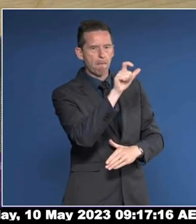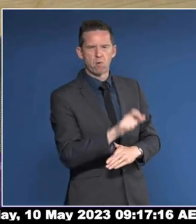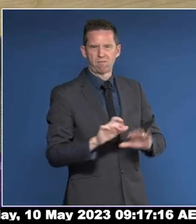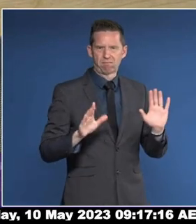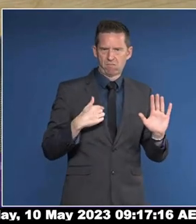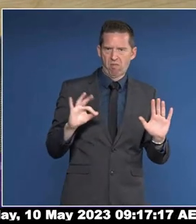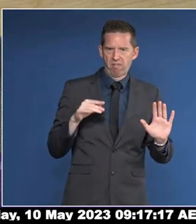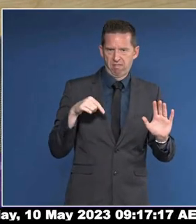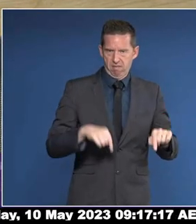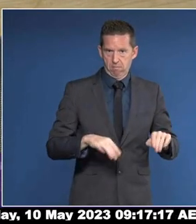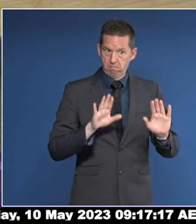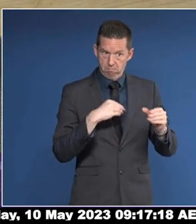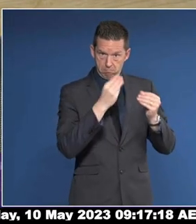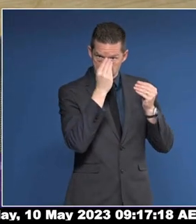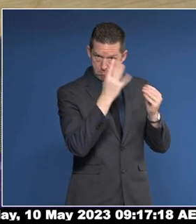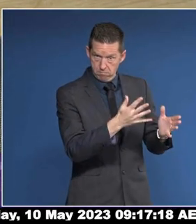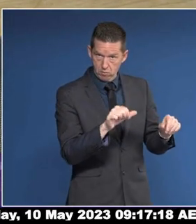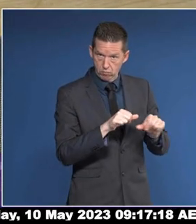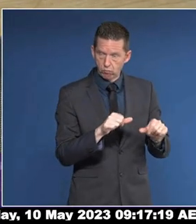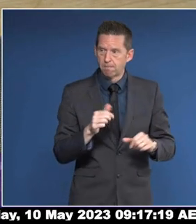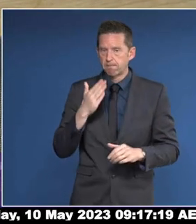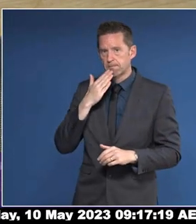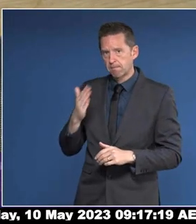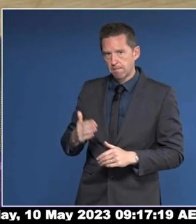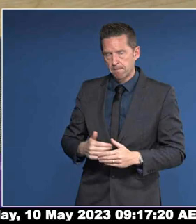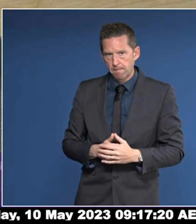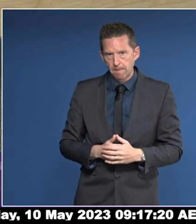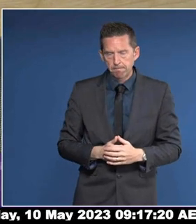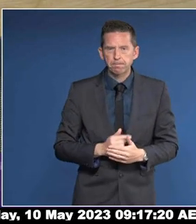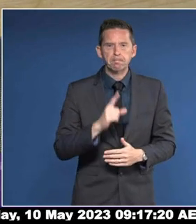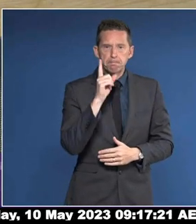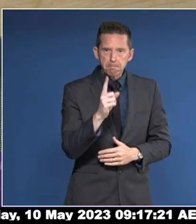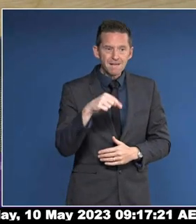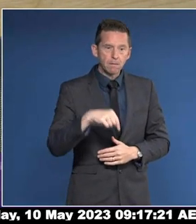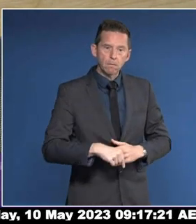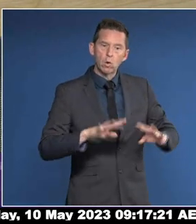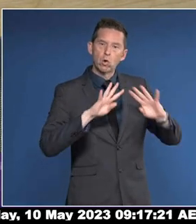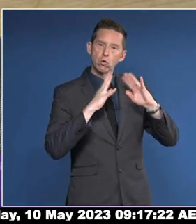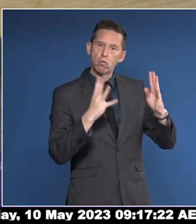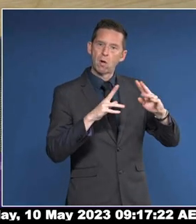So, let's start with that as an agreement. Thank you. MS EASTMAN: But this Royal Commission is looking in this case